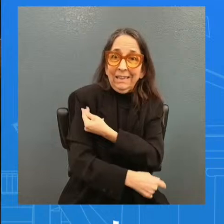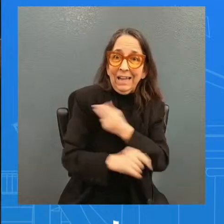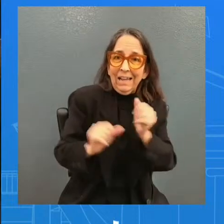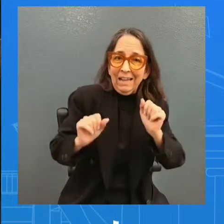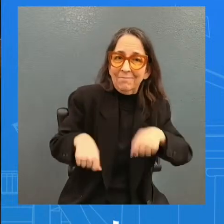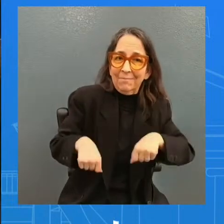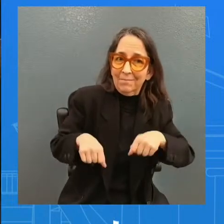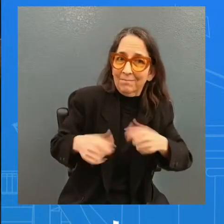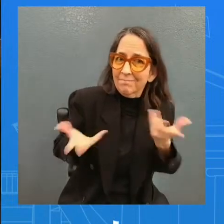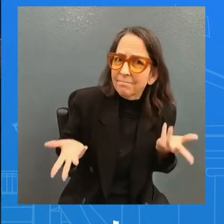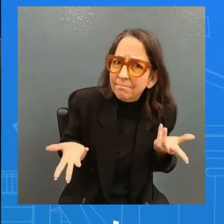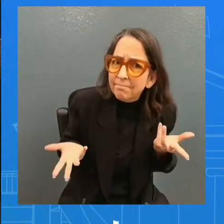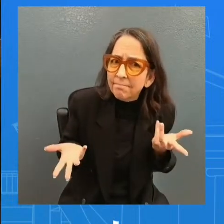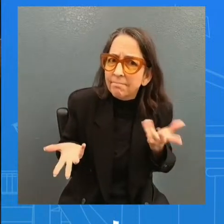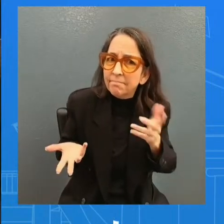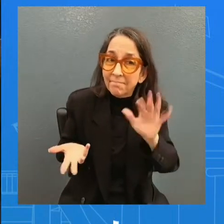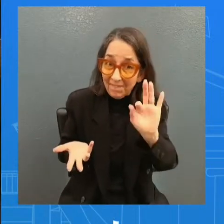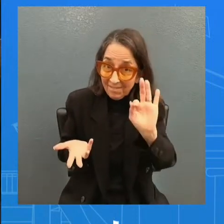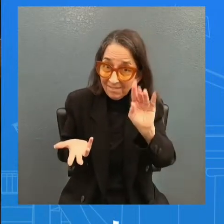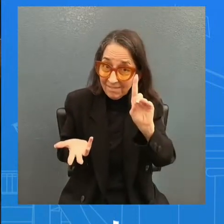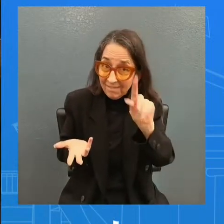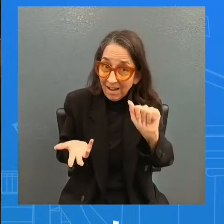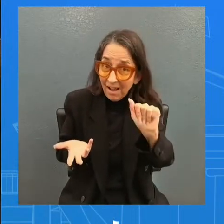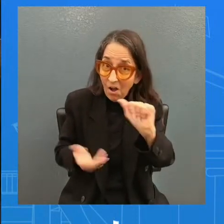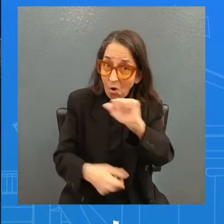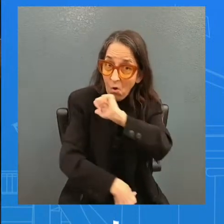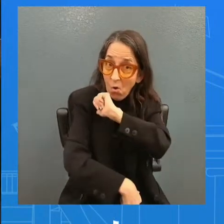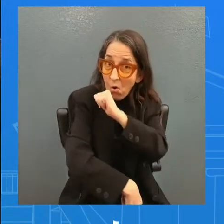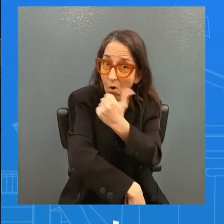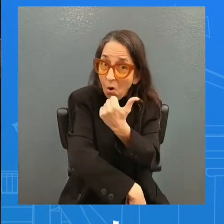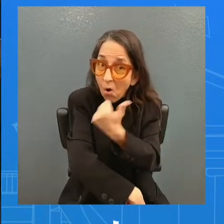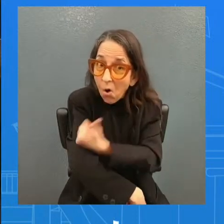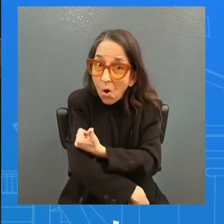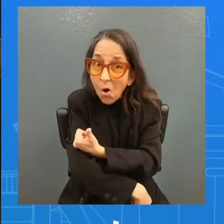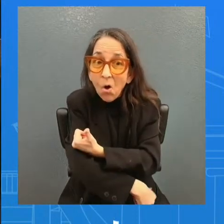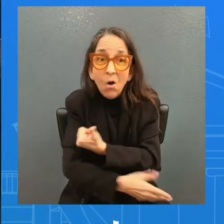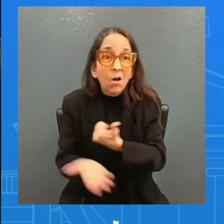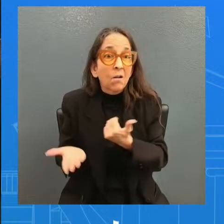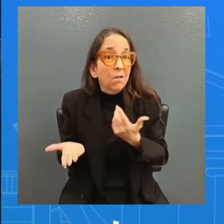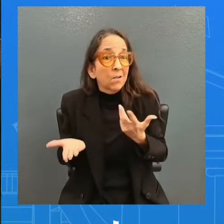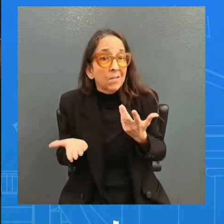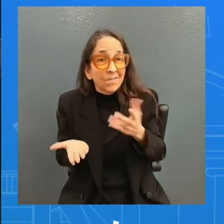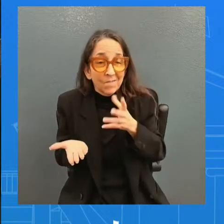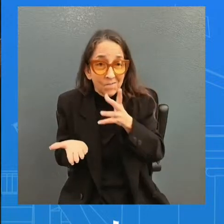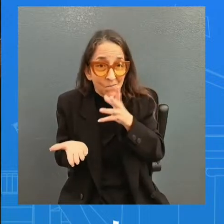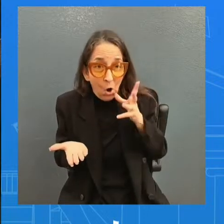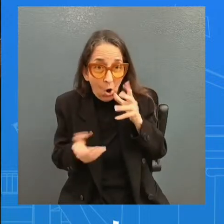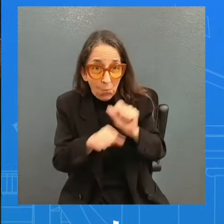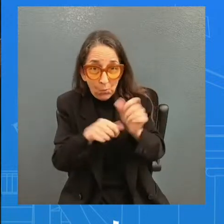Why defer a decision on a vaccine to the next administration? Ms. Jean-Pierre: And so, look, that is something, as you know, the FDA --